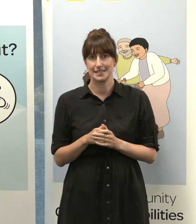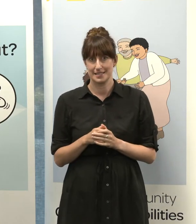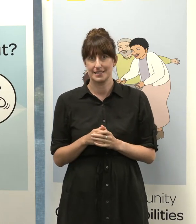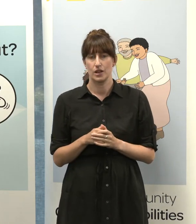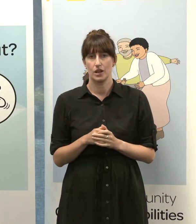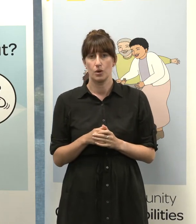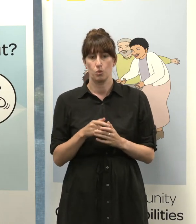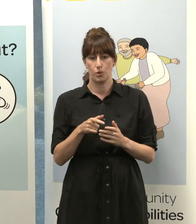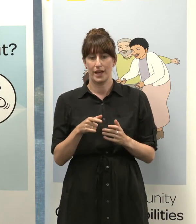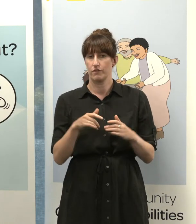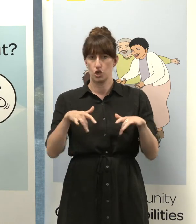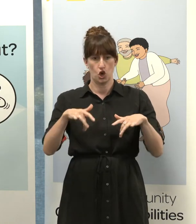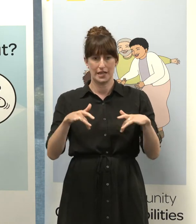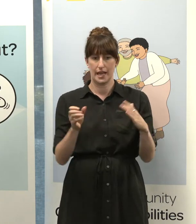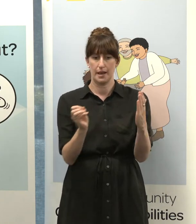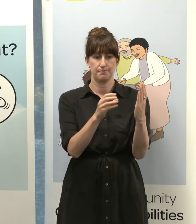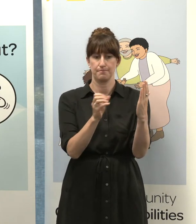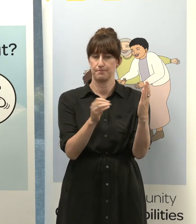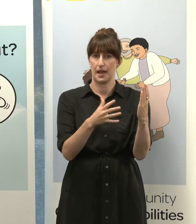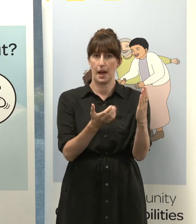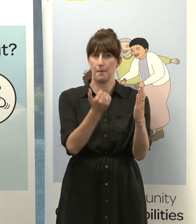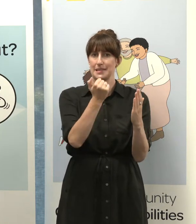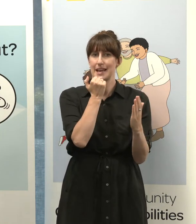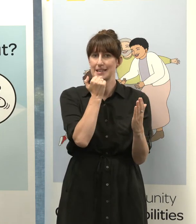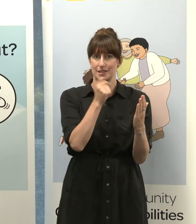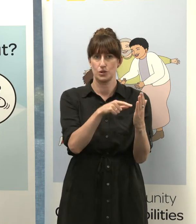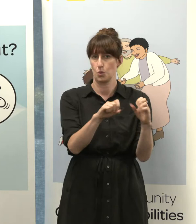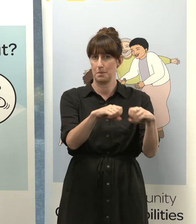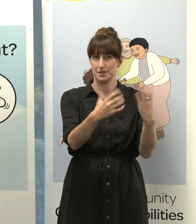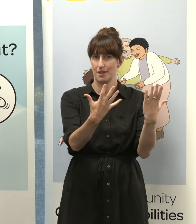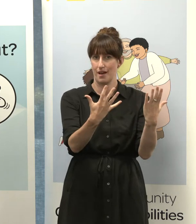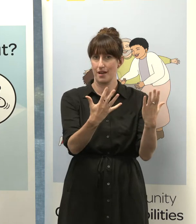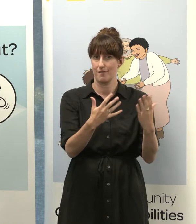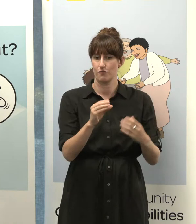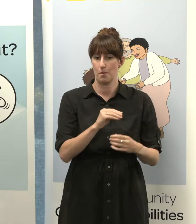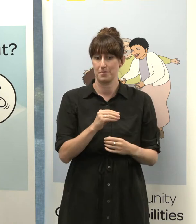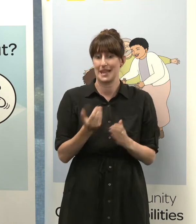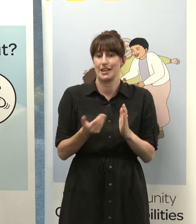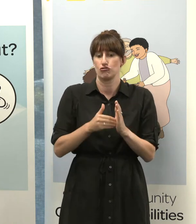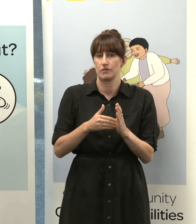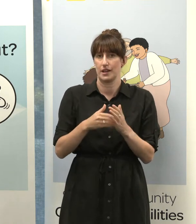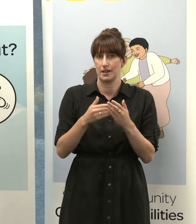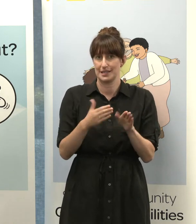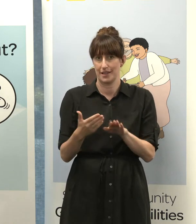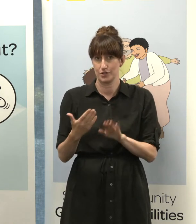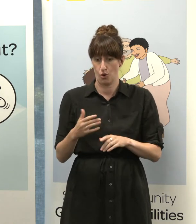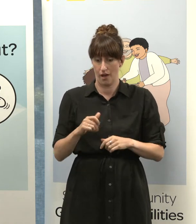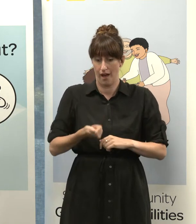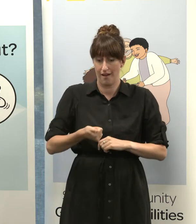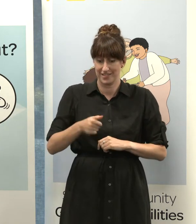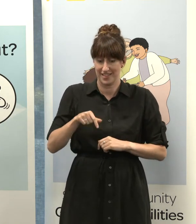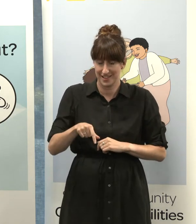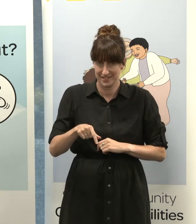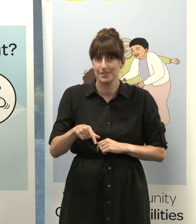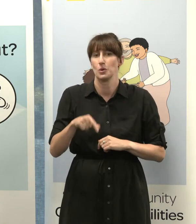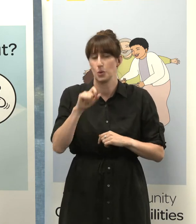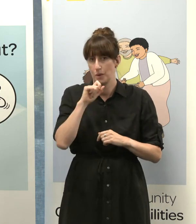of Health website still says 6, death count, lagging behind?